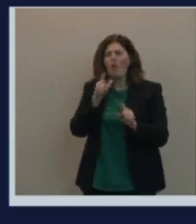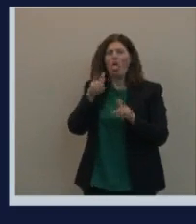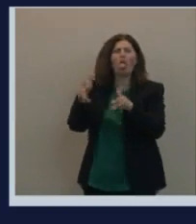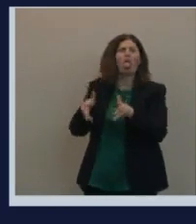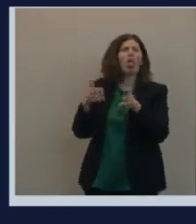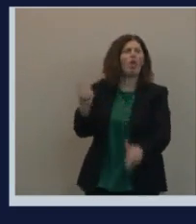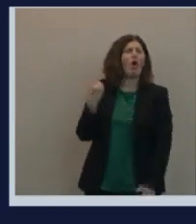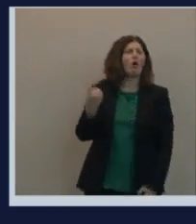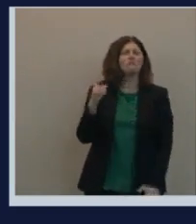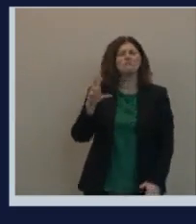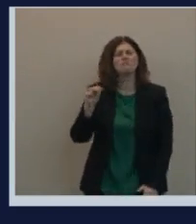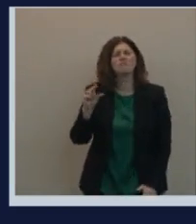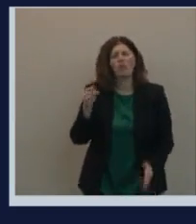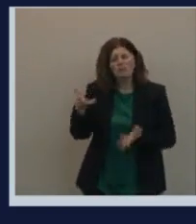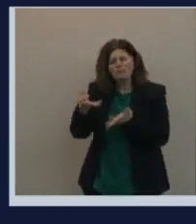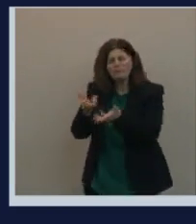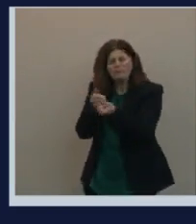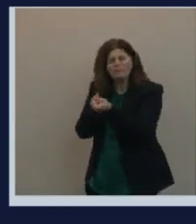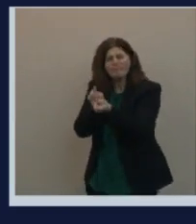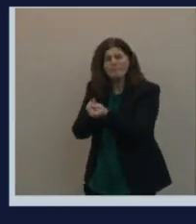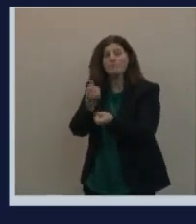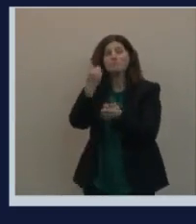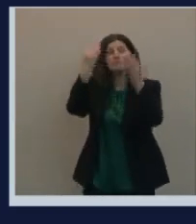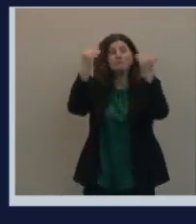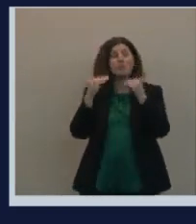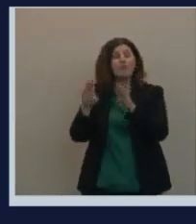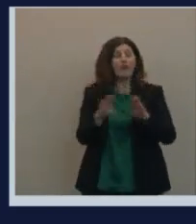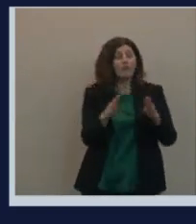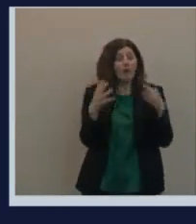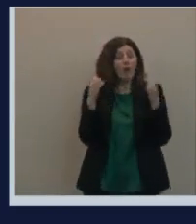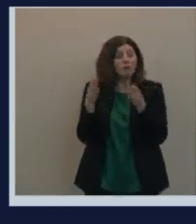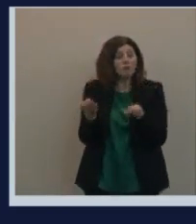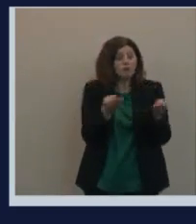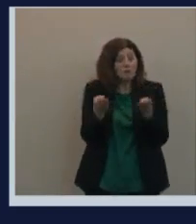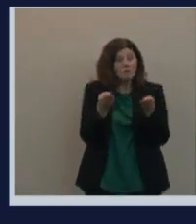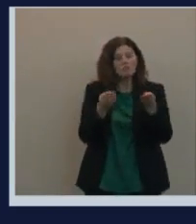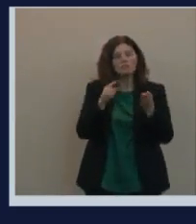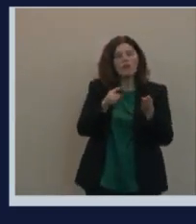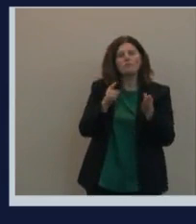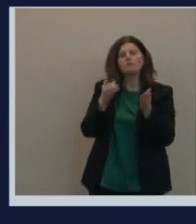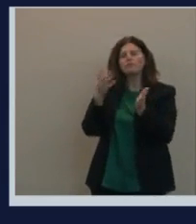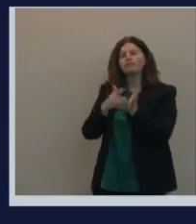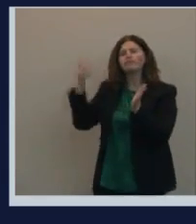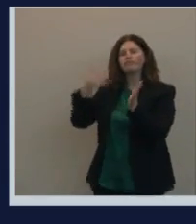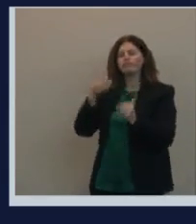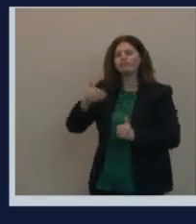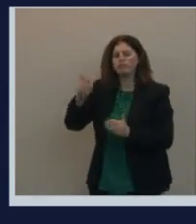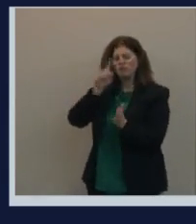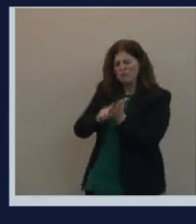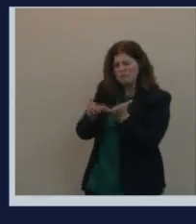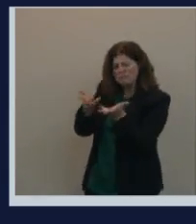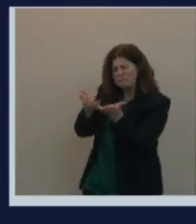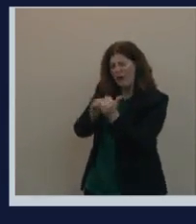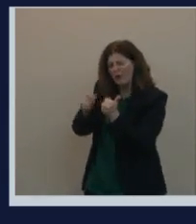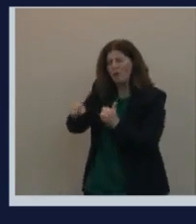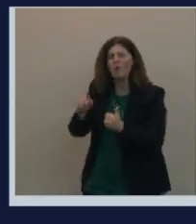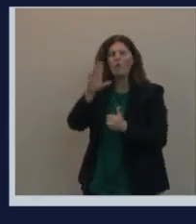WE REALLY CREATE AN ENVIRONMENT WHERE YOU ARE PROTECTED, WE ARE PROTECTED, BUT WE DON’T LEAVE YOU THERE BY YOURSELF.